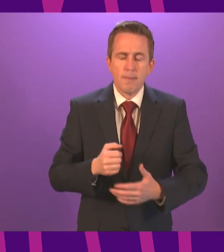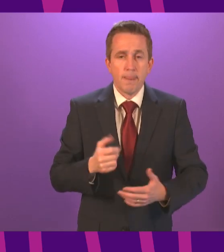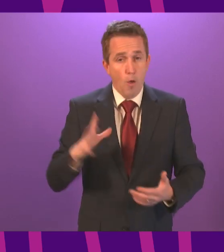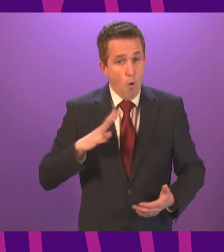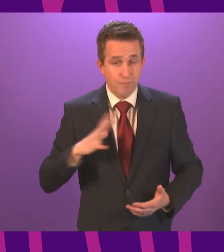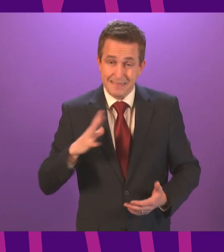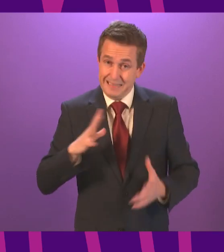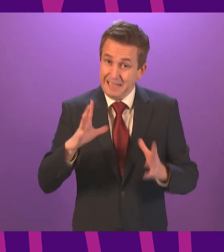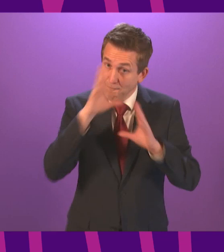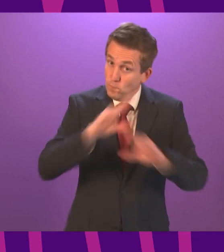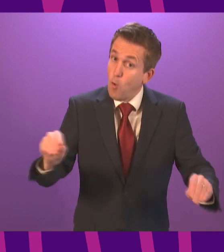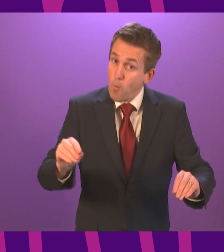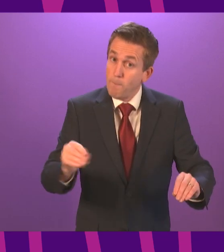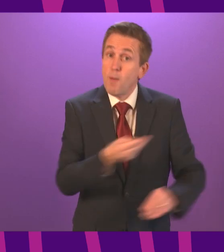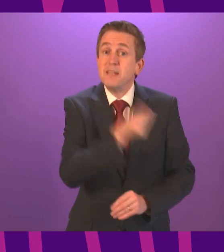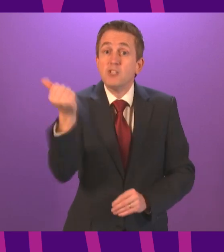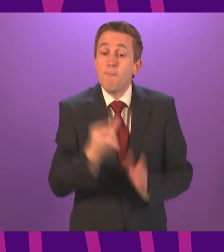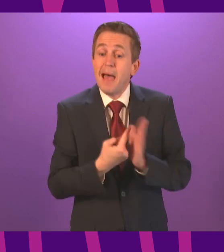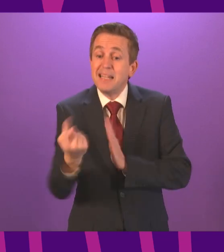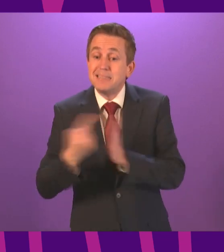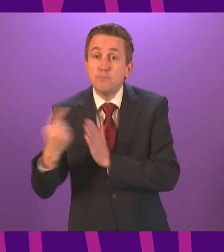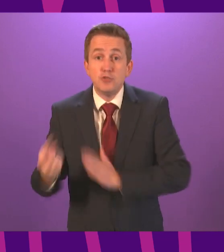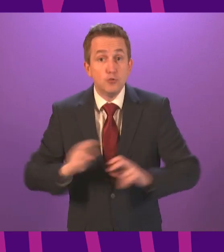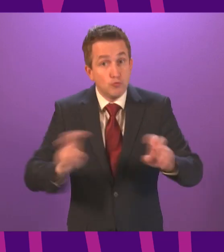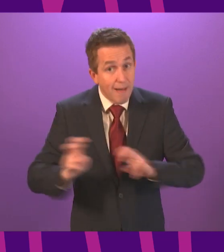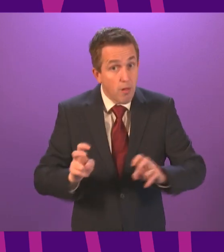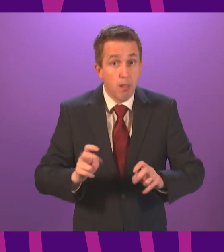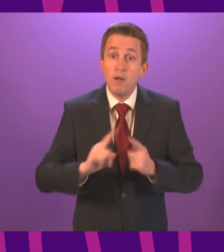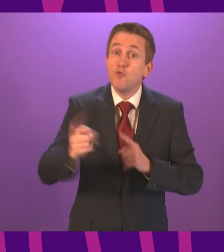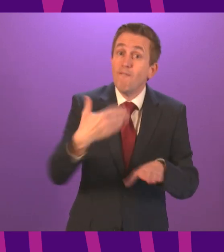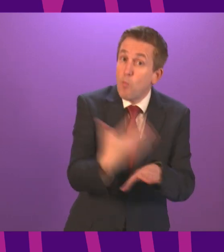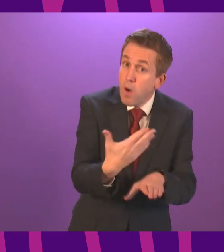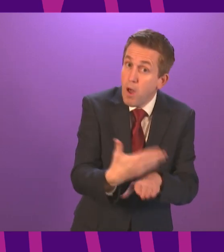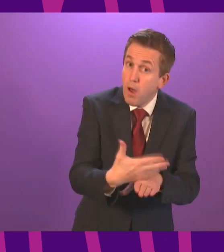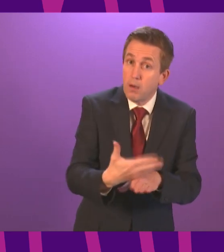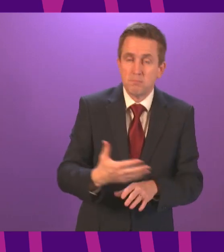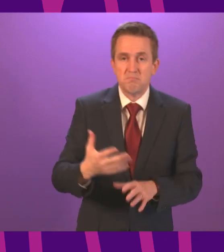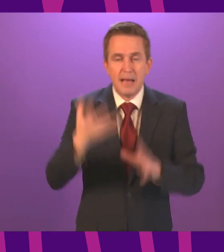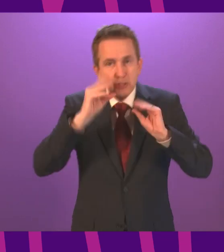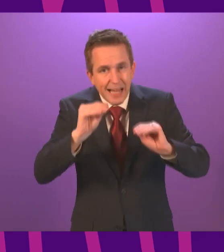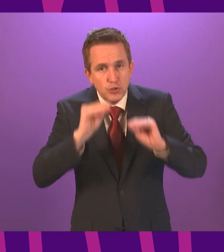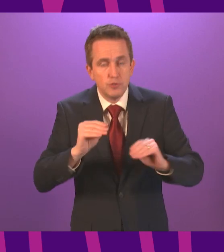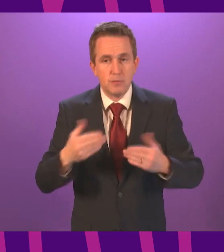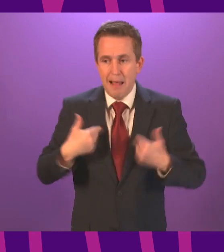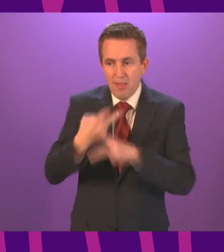including travel for work, education, healthcare and essential shopping, if that is not possible